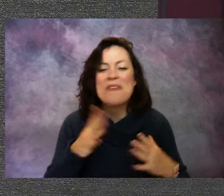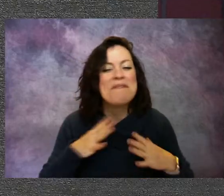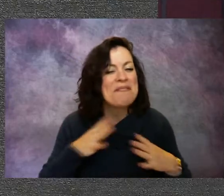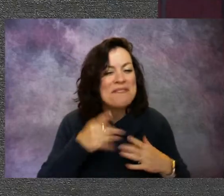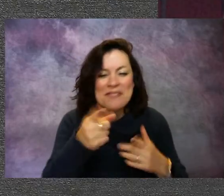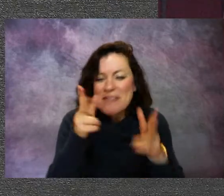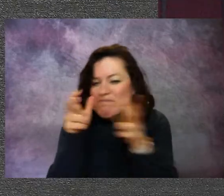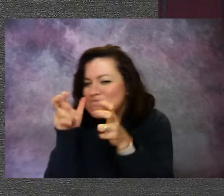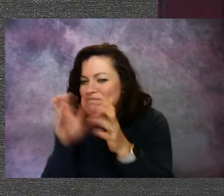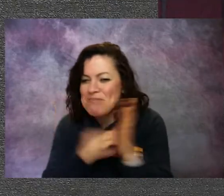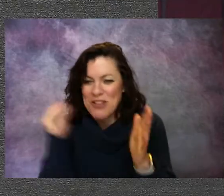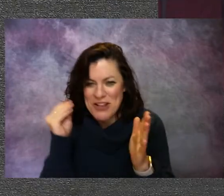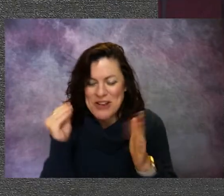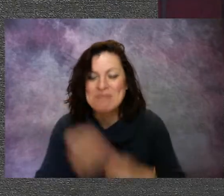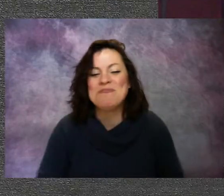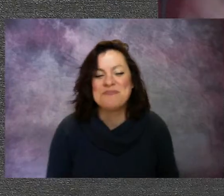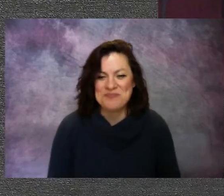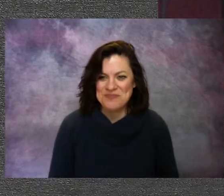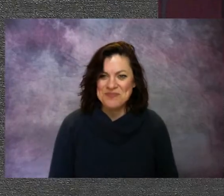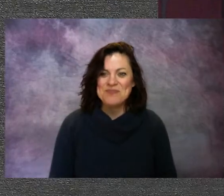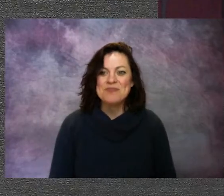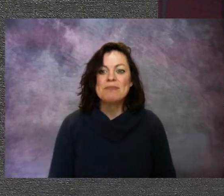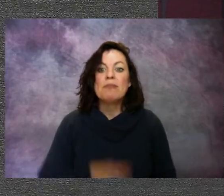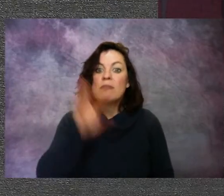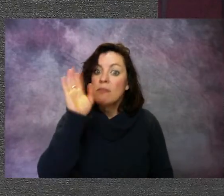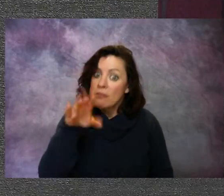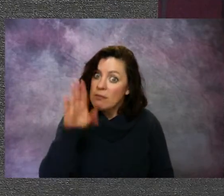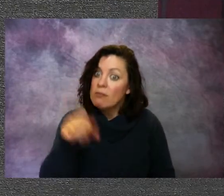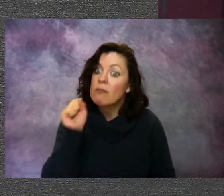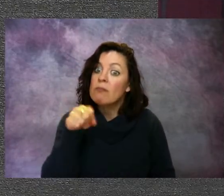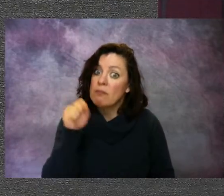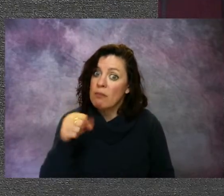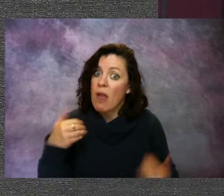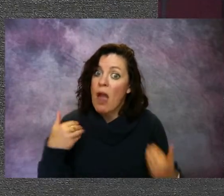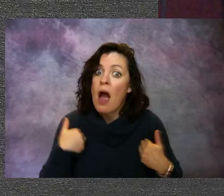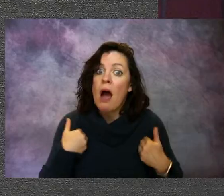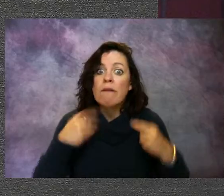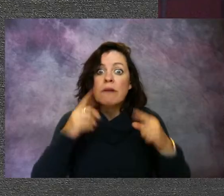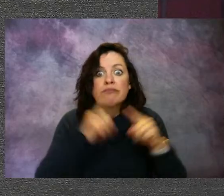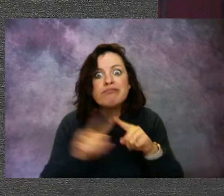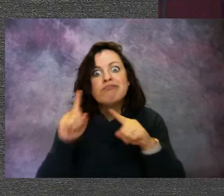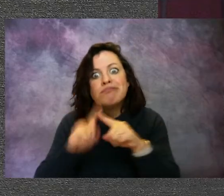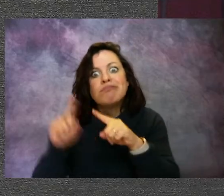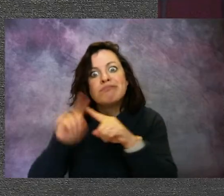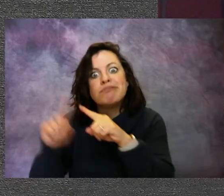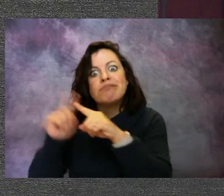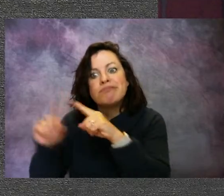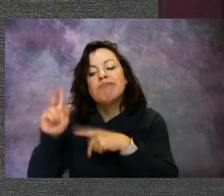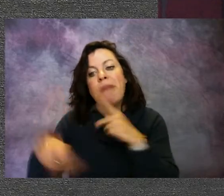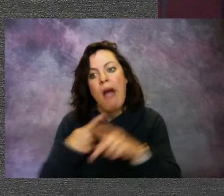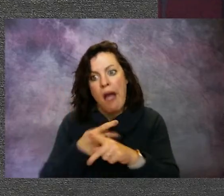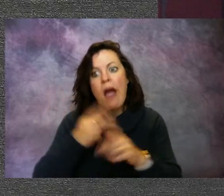So, there are so many different types of weather and I said that we were gonna talk about a bunch of different ones today.